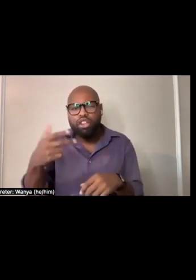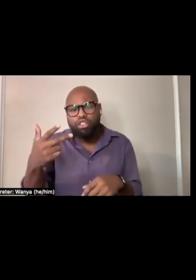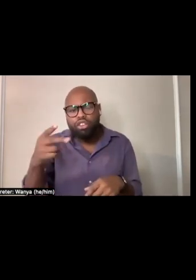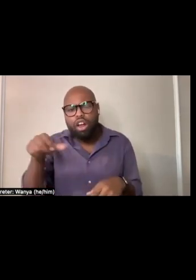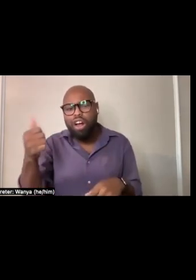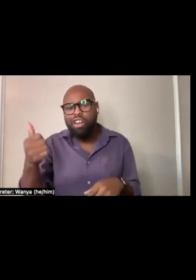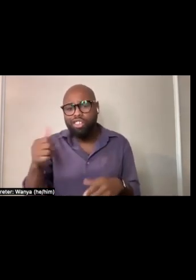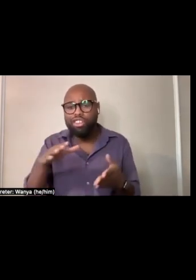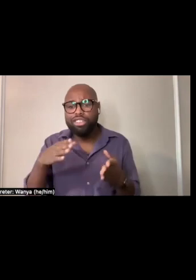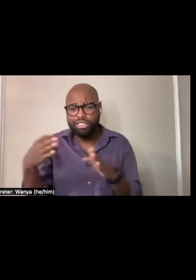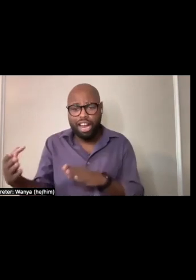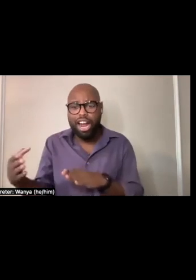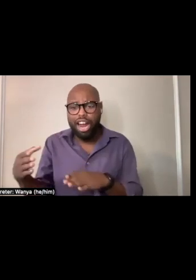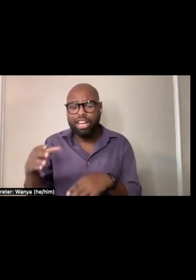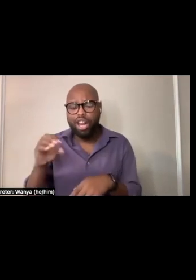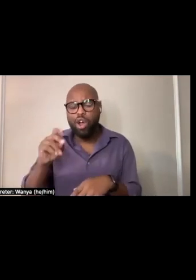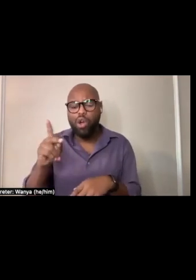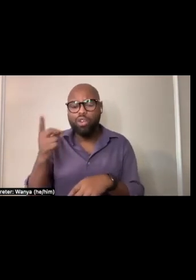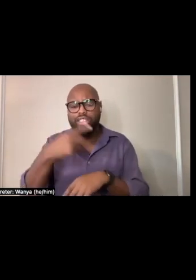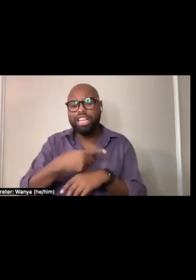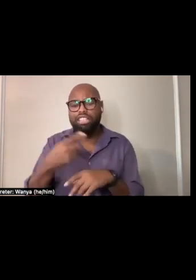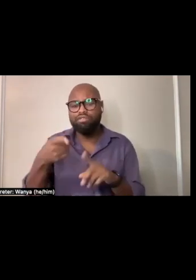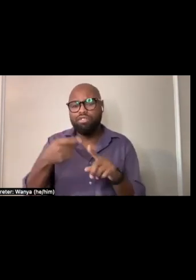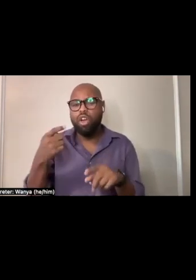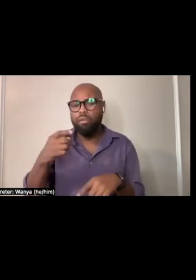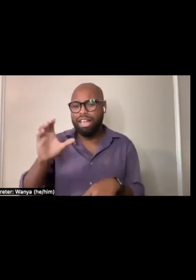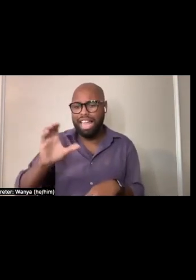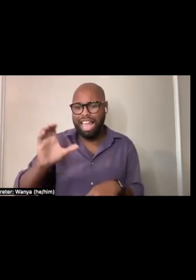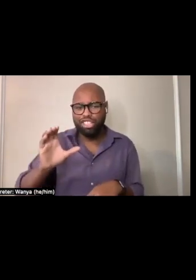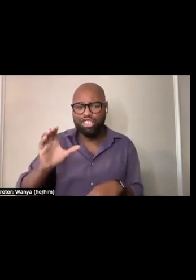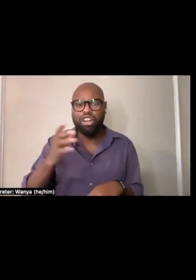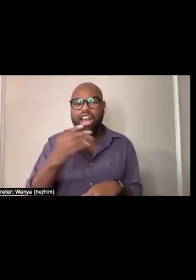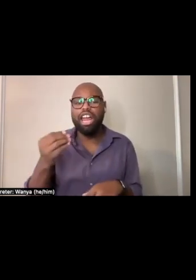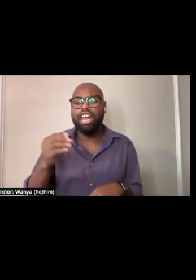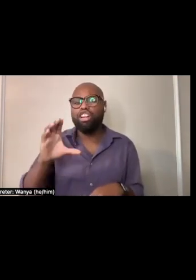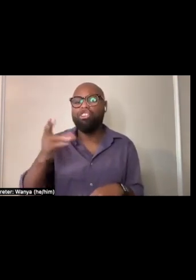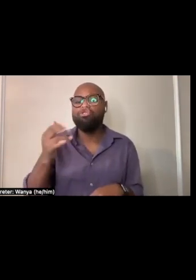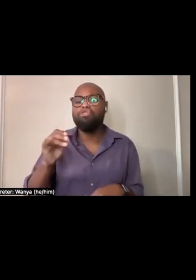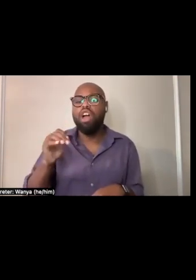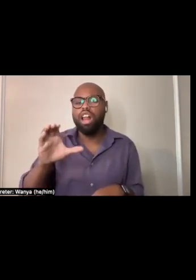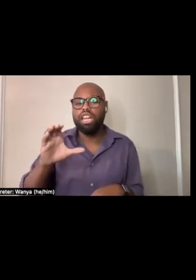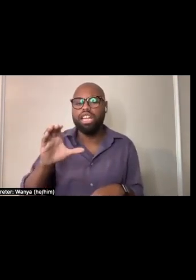at Oakdays from cancer and chronic conditions. The residents, from the staff point